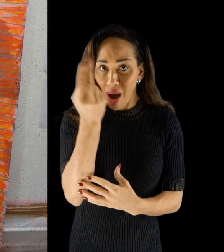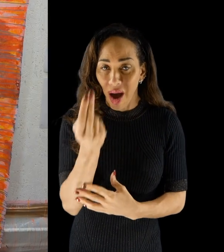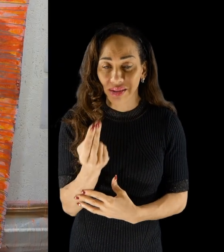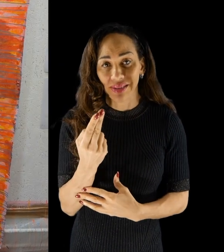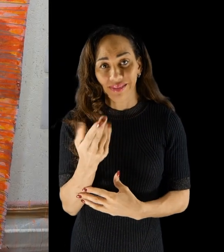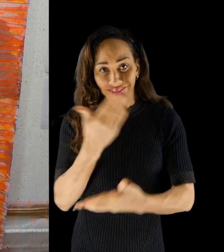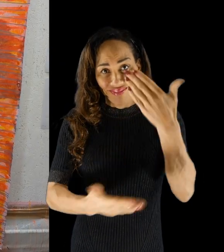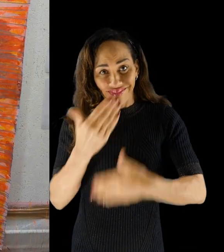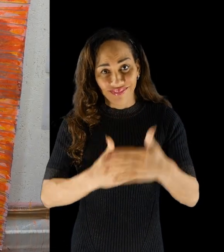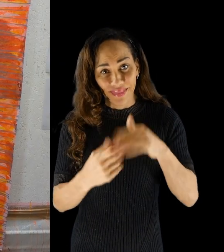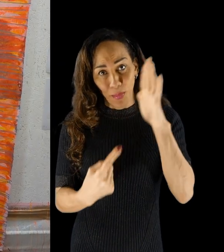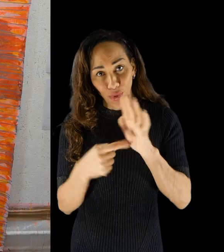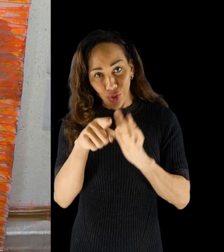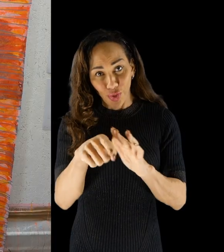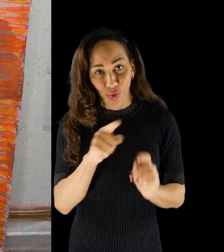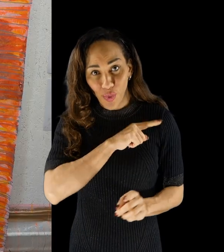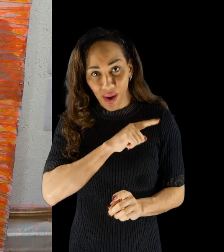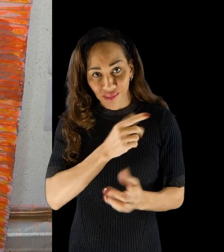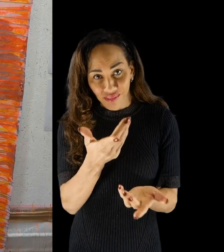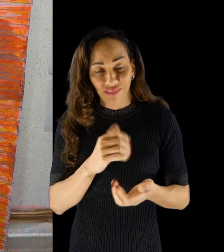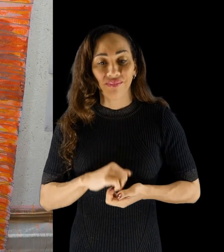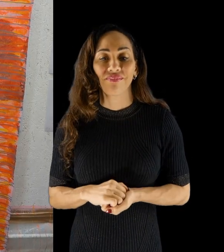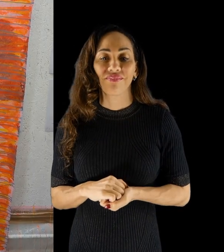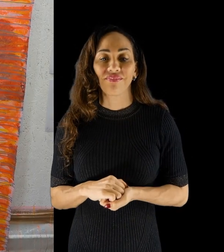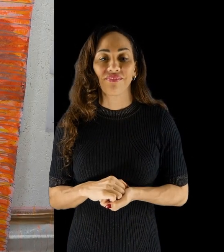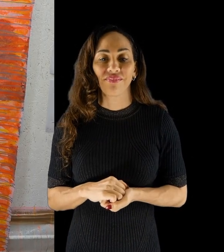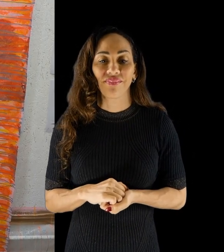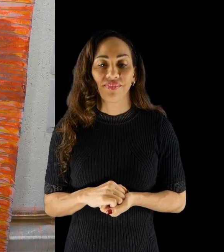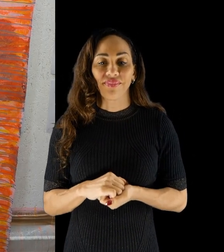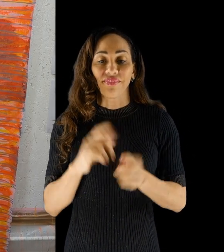A piece of artwork that really represents me is my latest painting